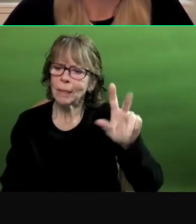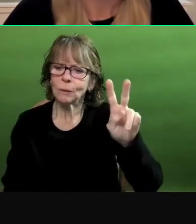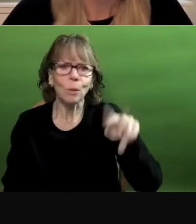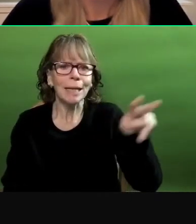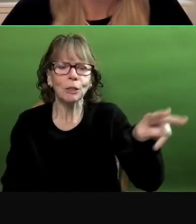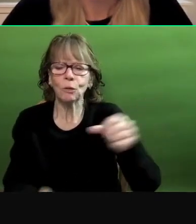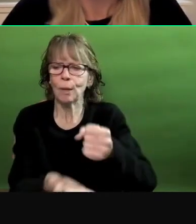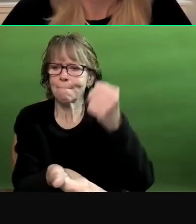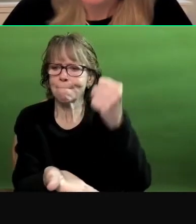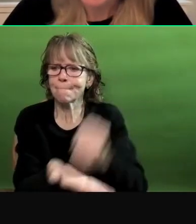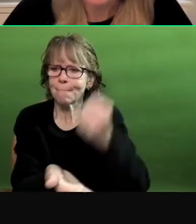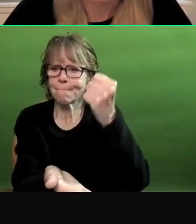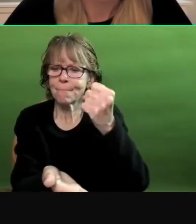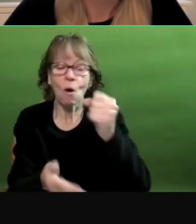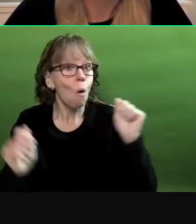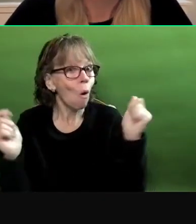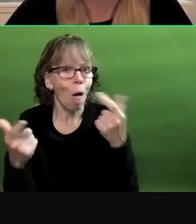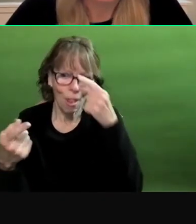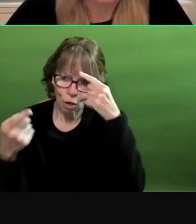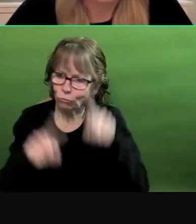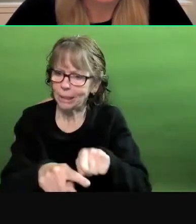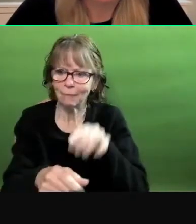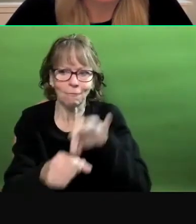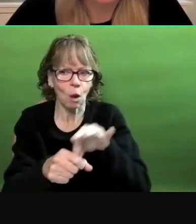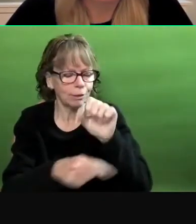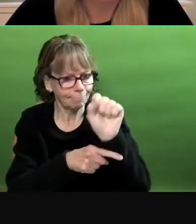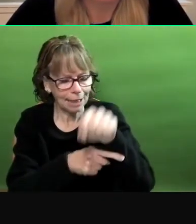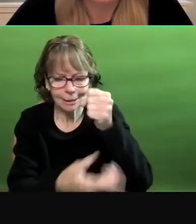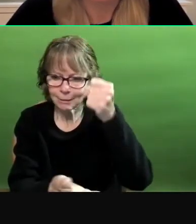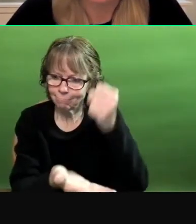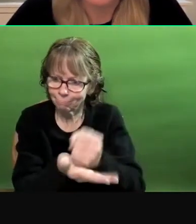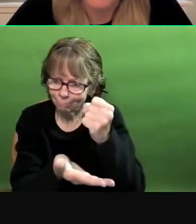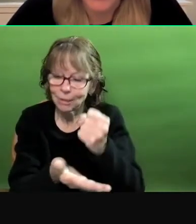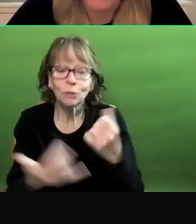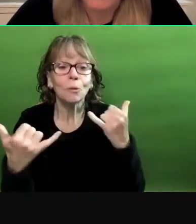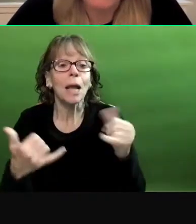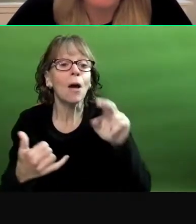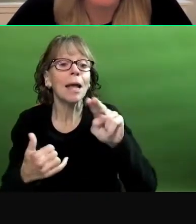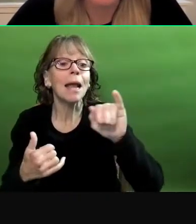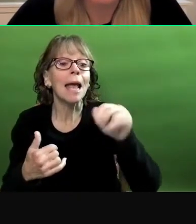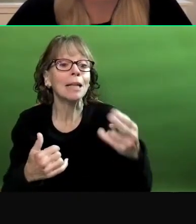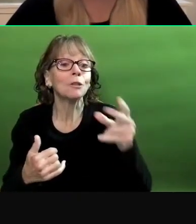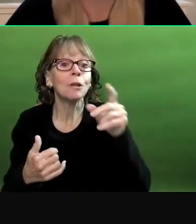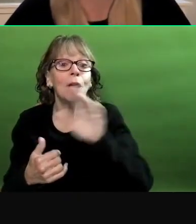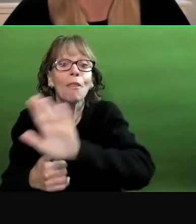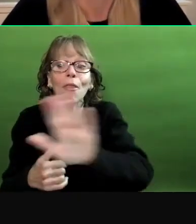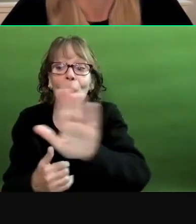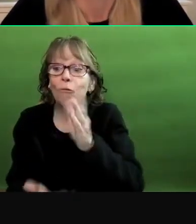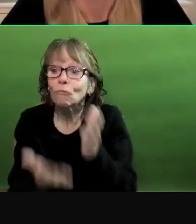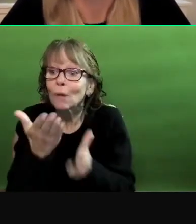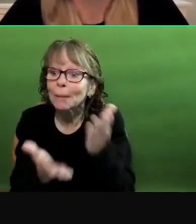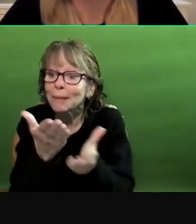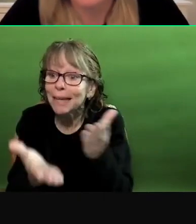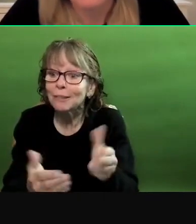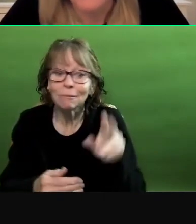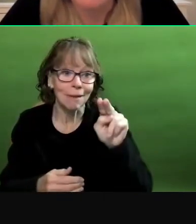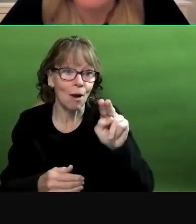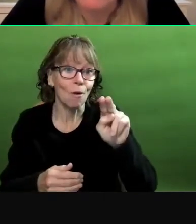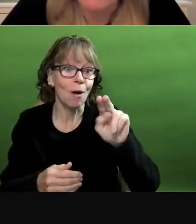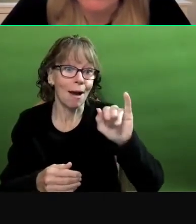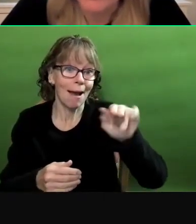It was then or is now up to NIH leadership to put them into action. Not too long after our